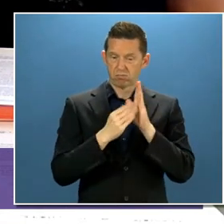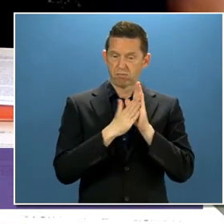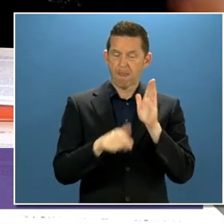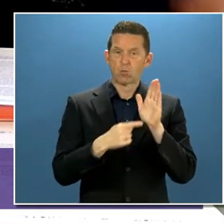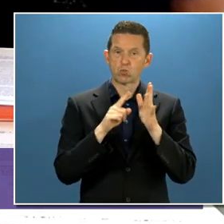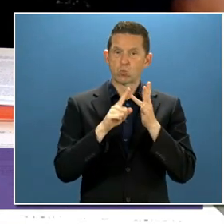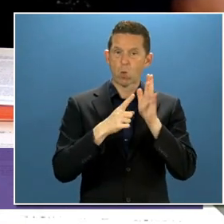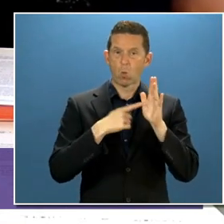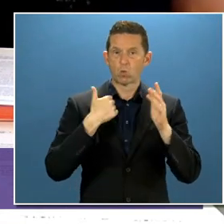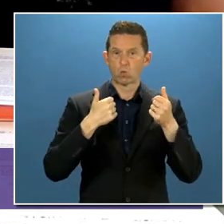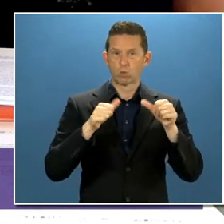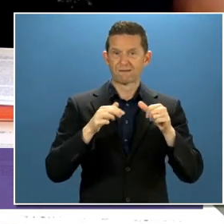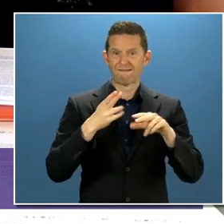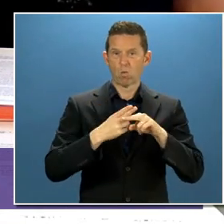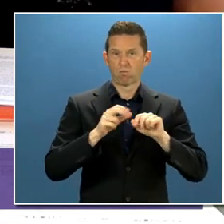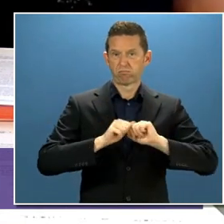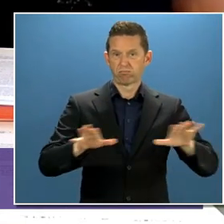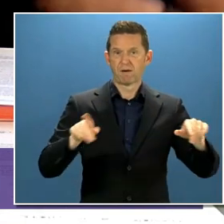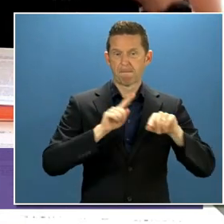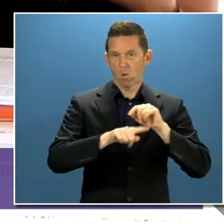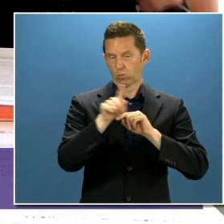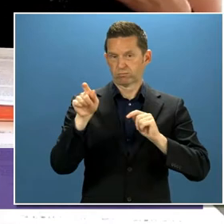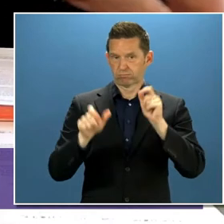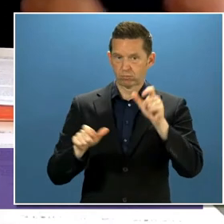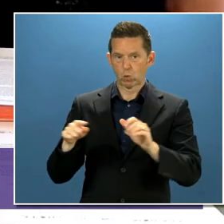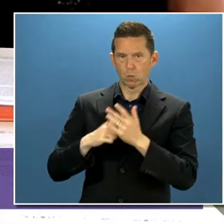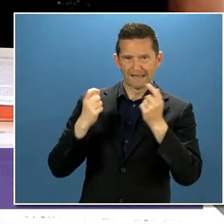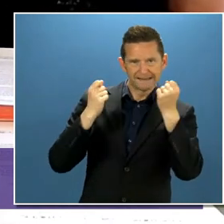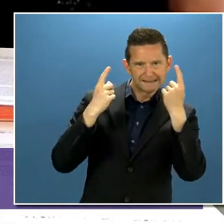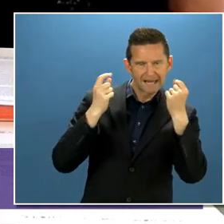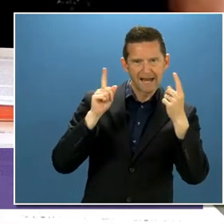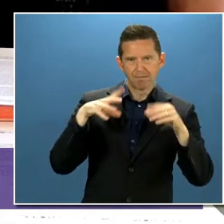of our clients to understand those elements of culture.